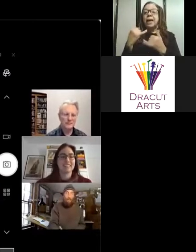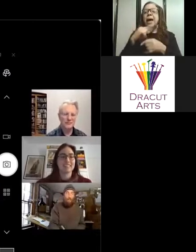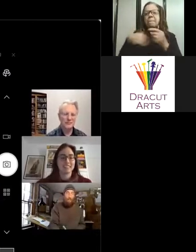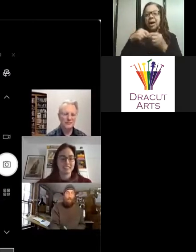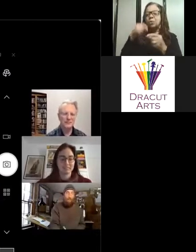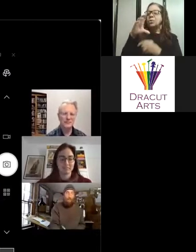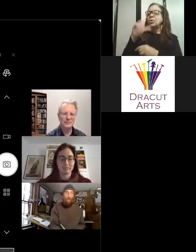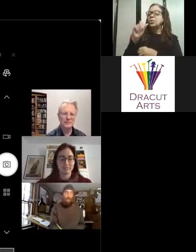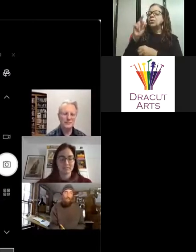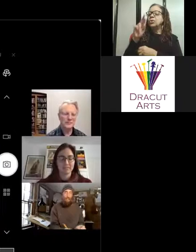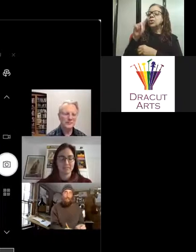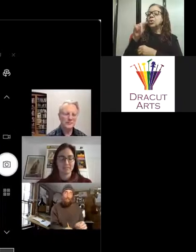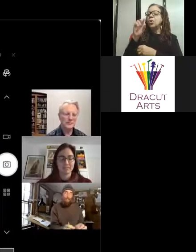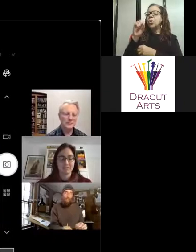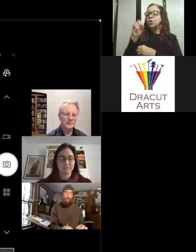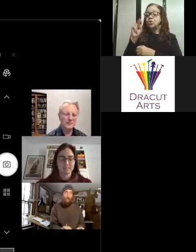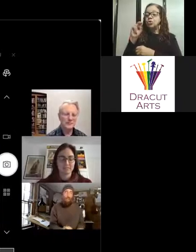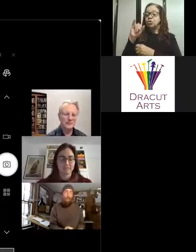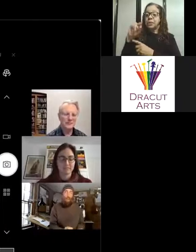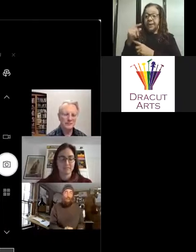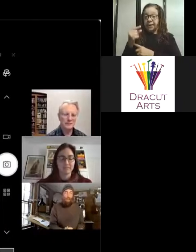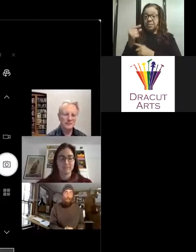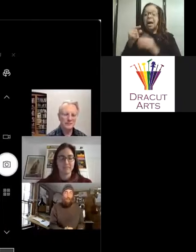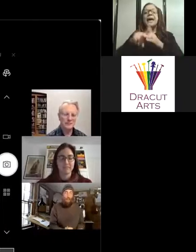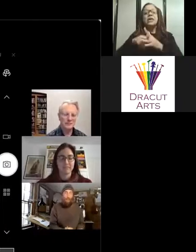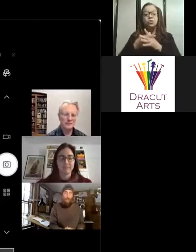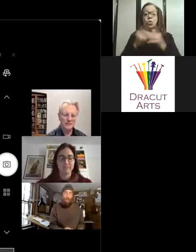that with a couple lines I could sort of start a story happening on the page.